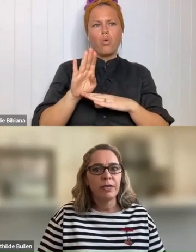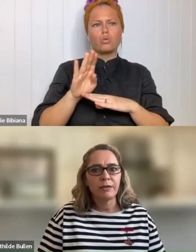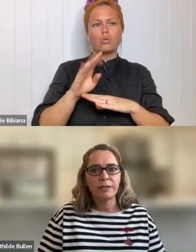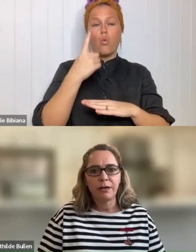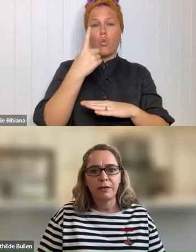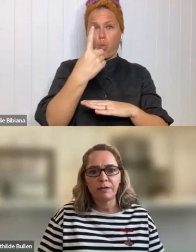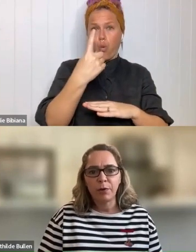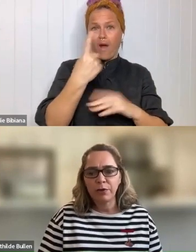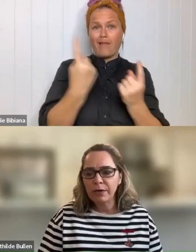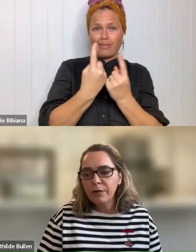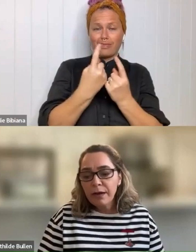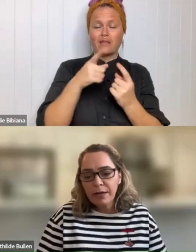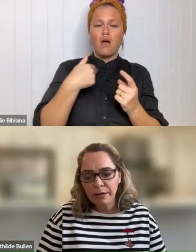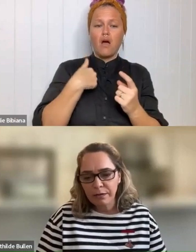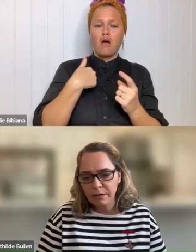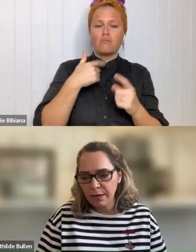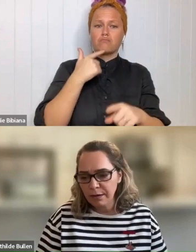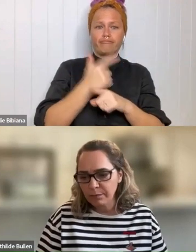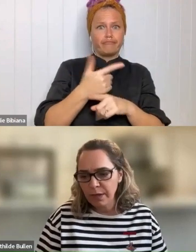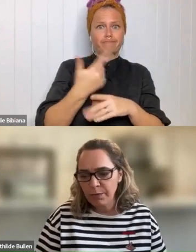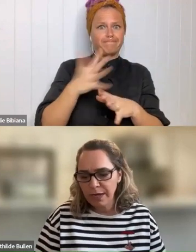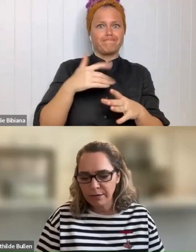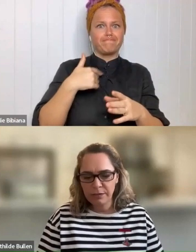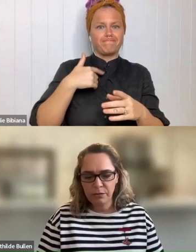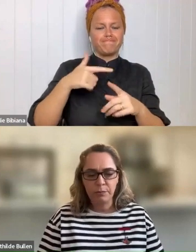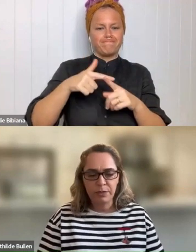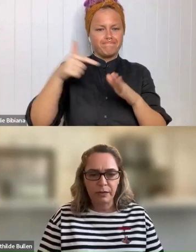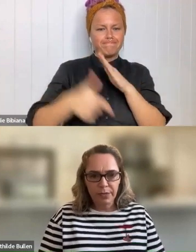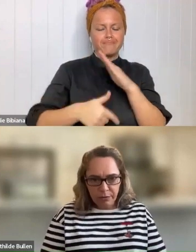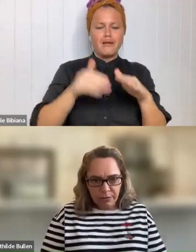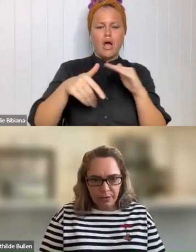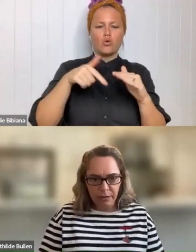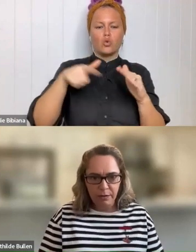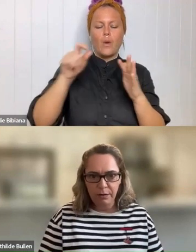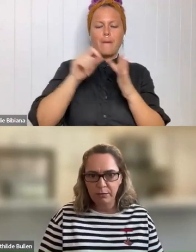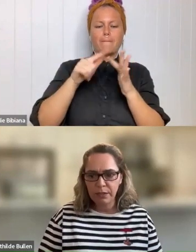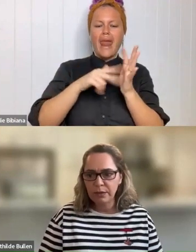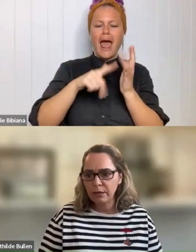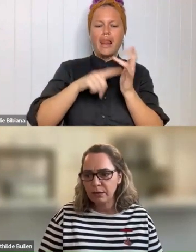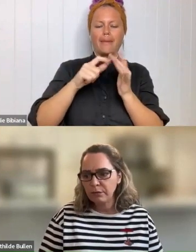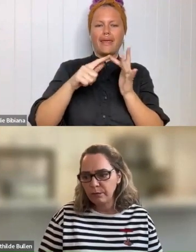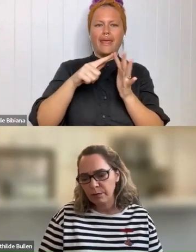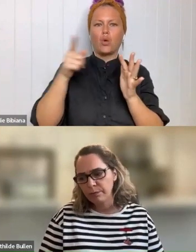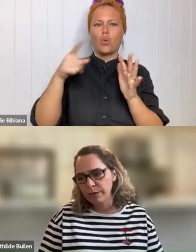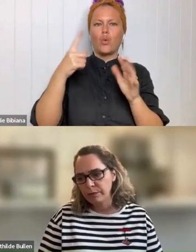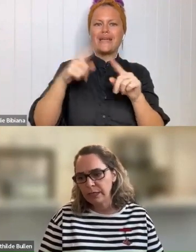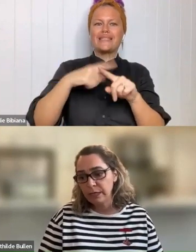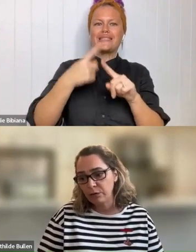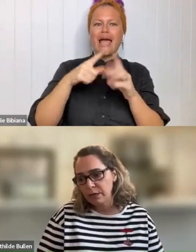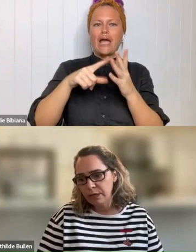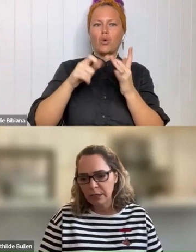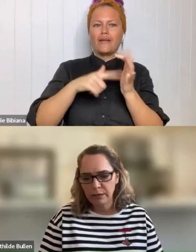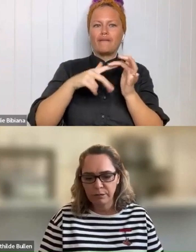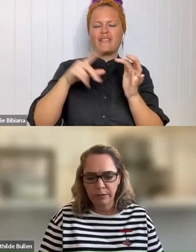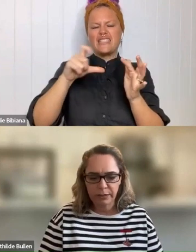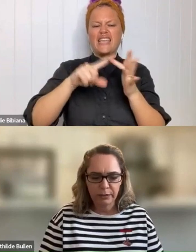things that I've spoken at great length, about to Penelope who's the Executive, the CEO, the executive director